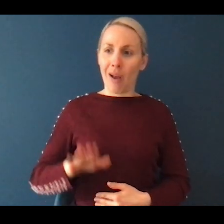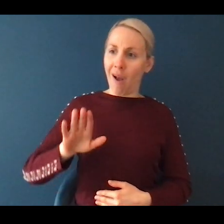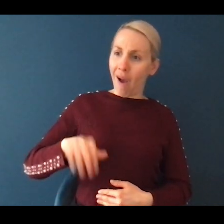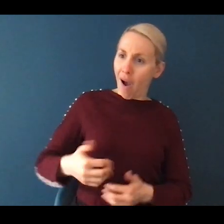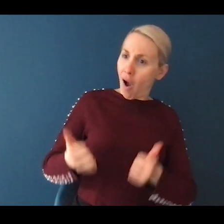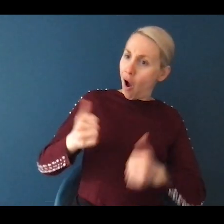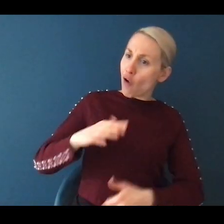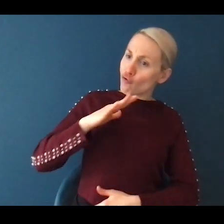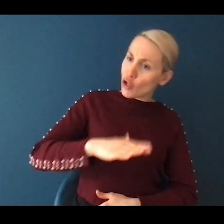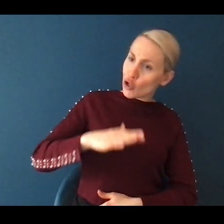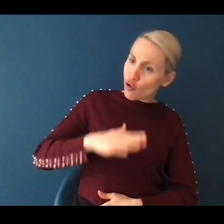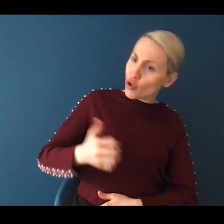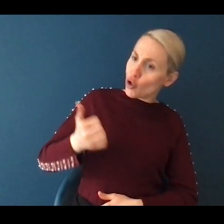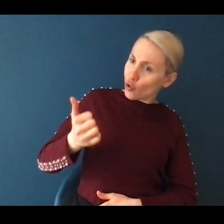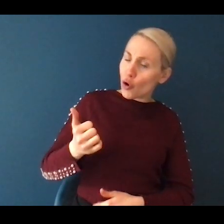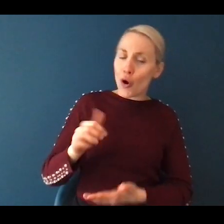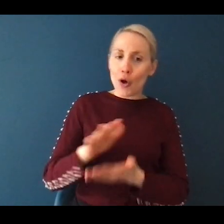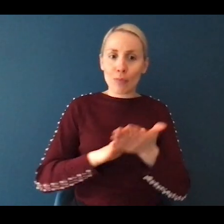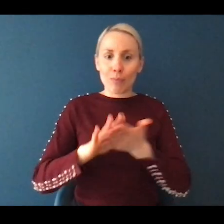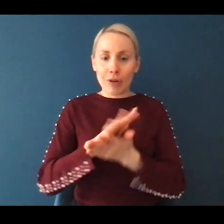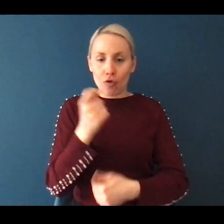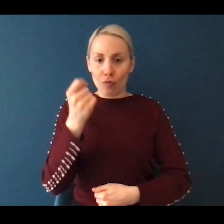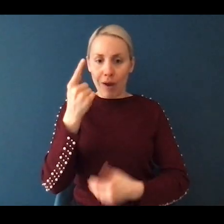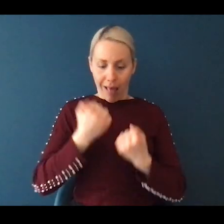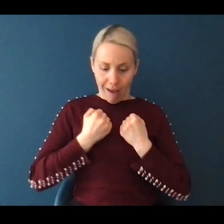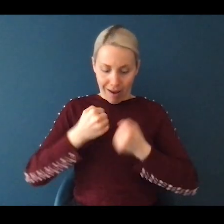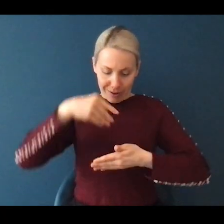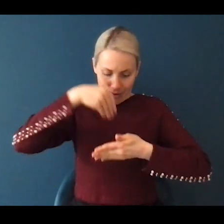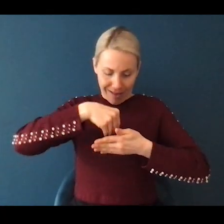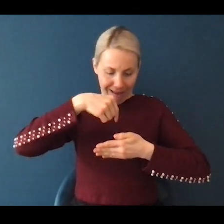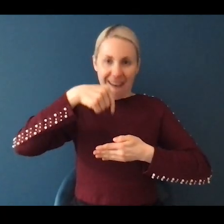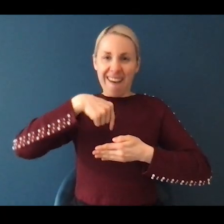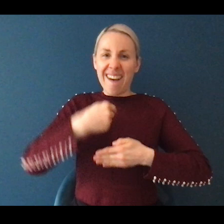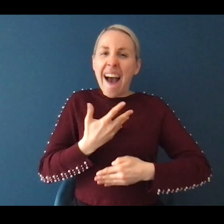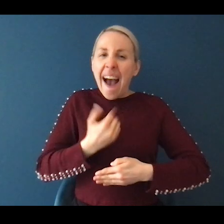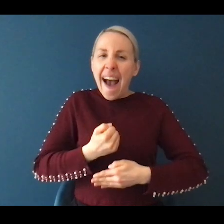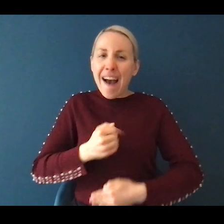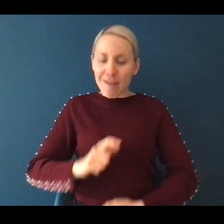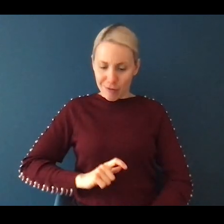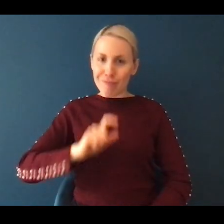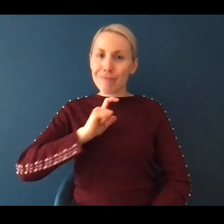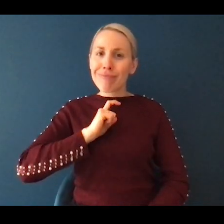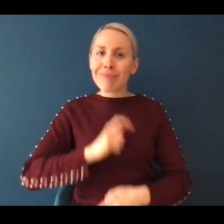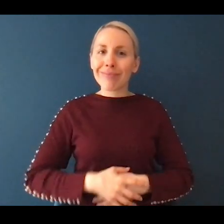how organized and that it's all there it's all within you anyway. Yeah. I think that